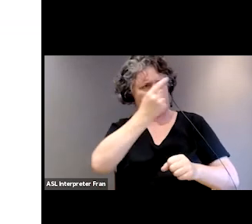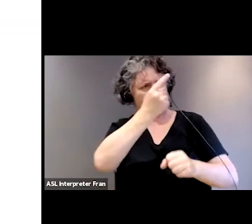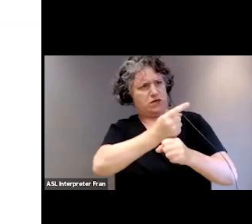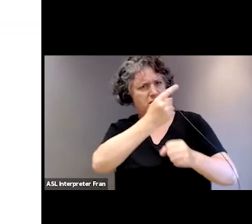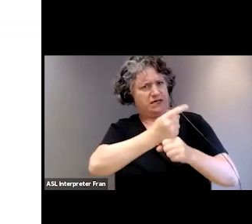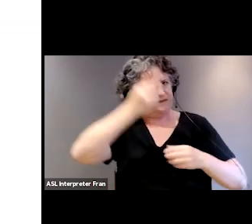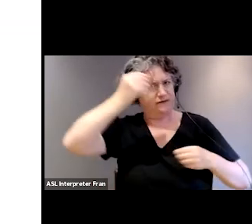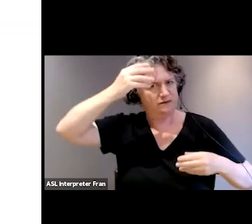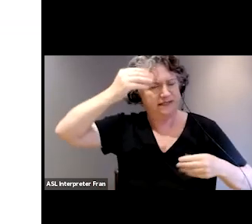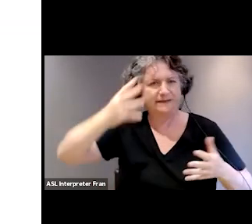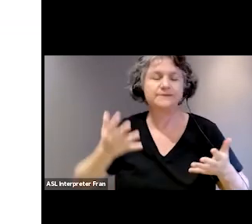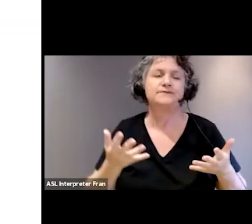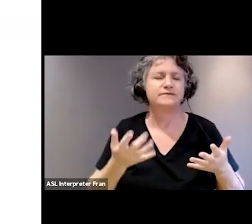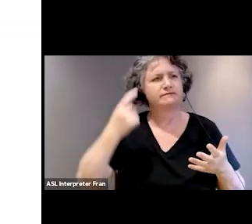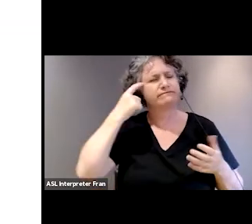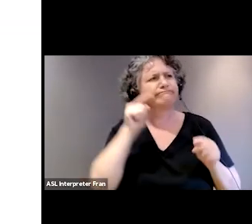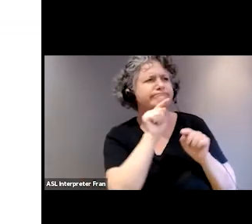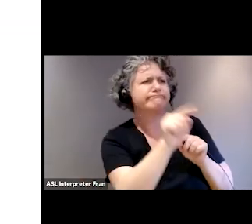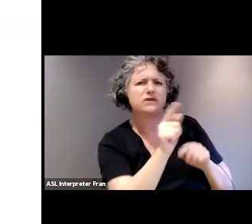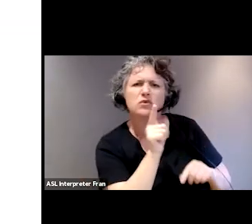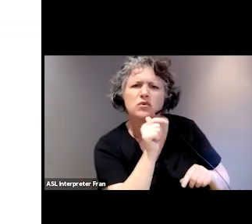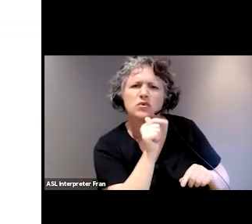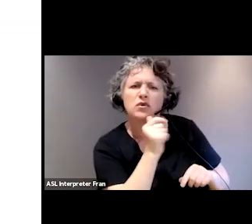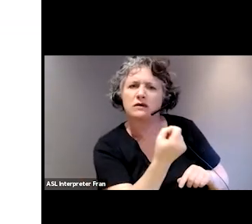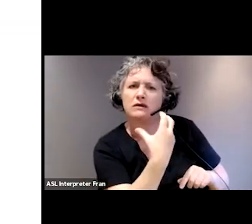we are receiving is credible, and there is a law of misinformation that is out